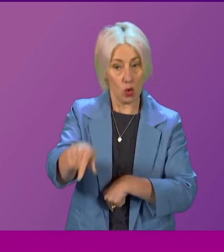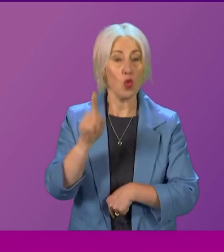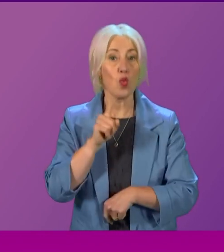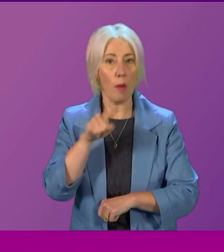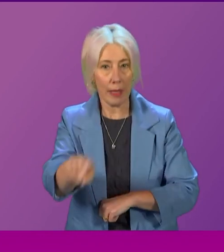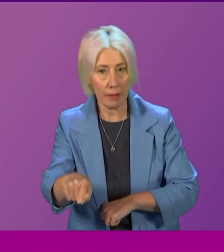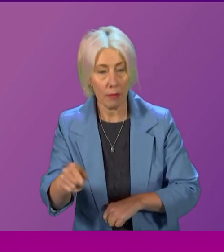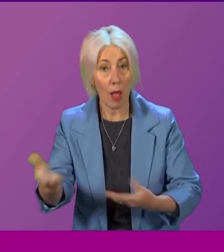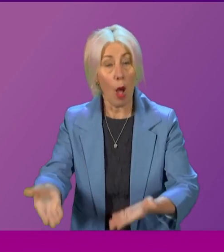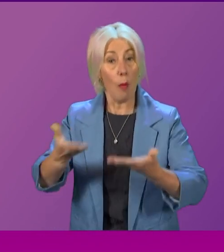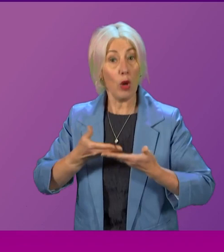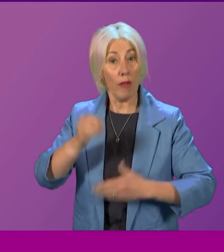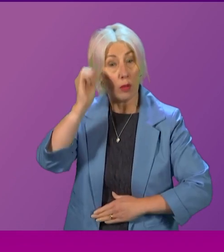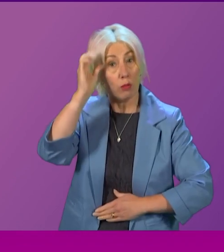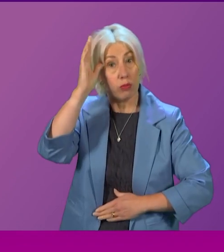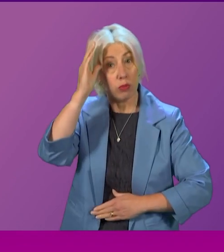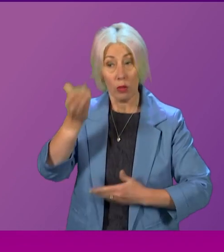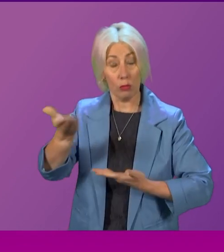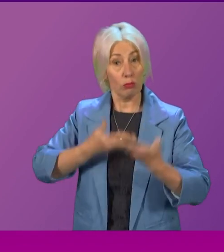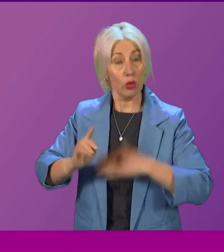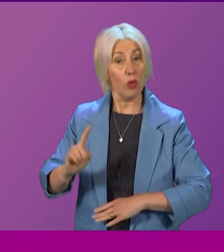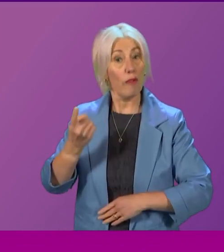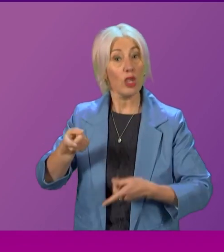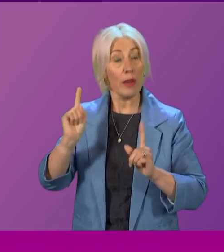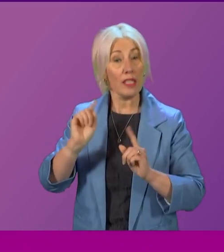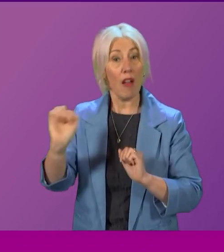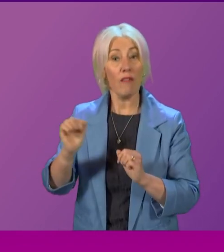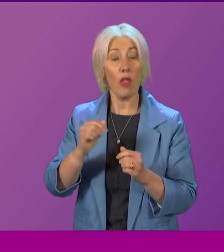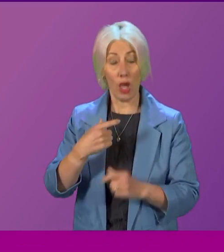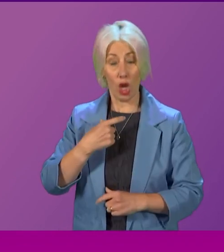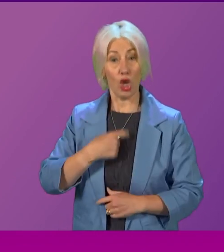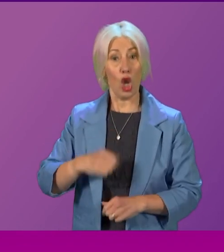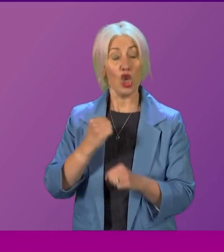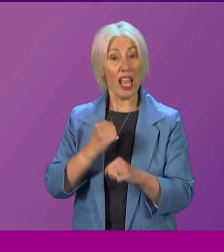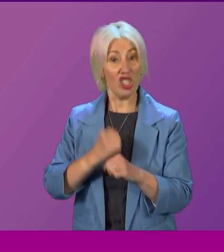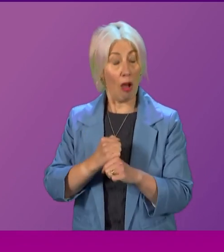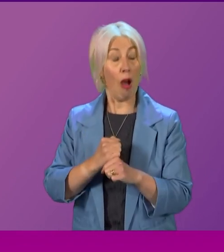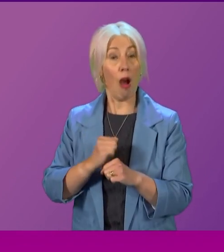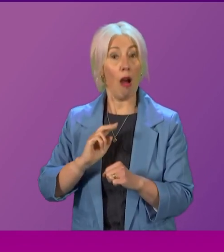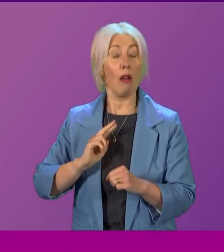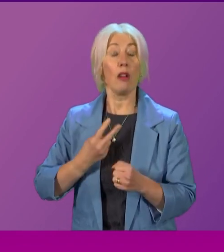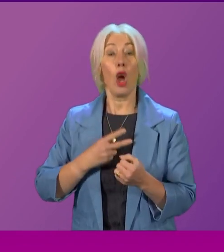expertise to the First Minister on the Gender Recognition Reform Bill. Reem Alsalem raised concerns that the bill